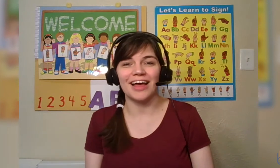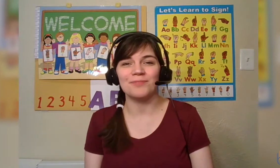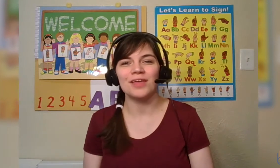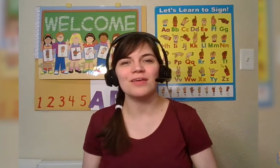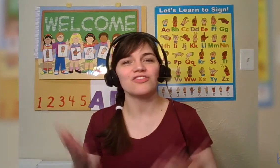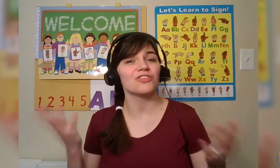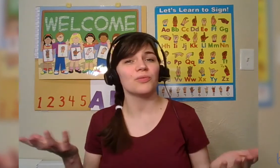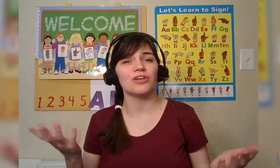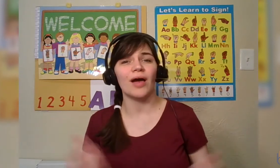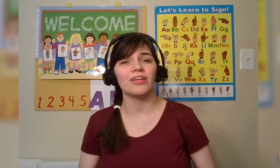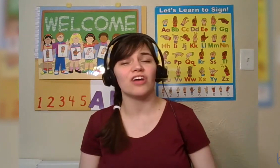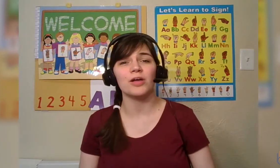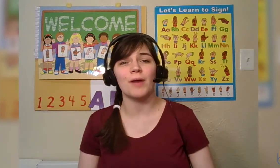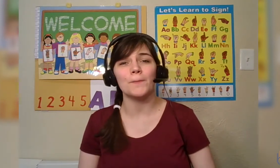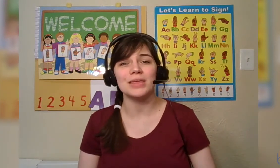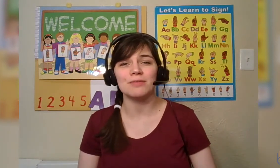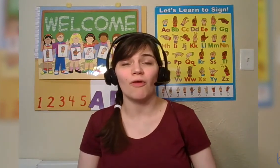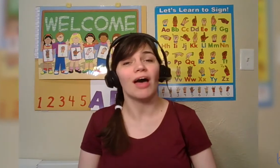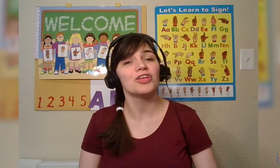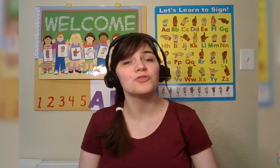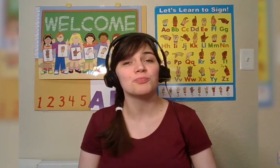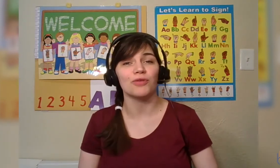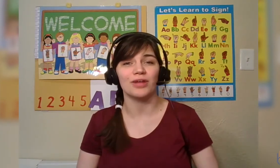and make sure that we know how to talk about people and how to use pronouns.